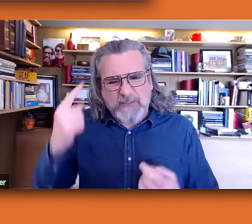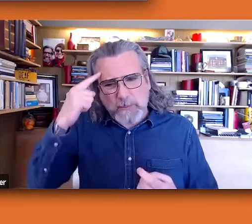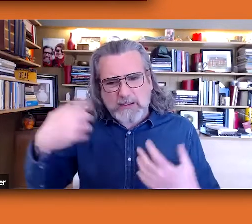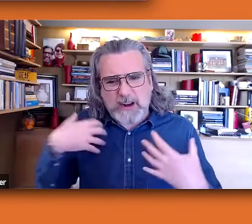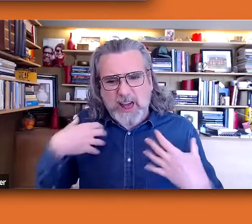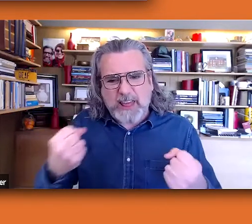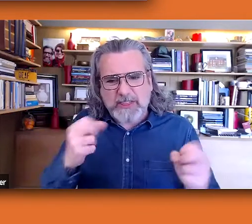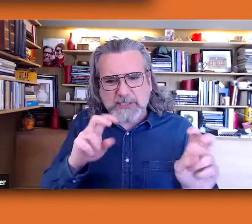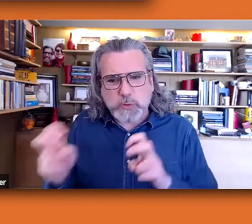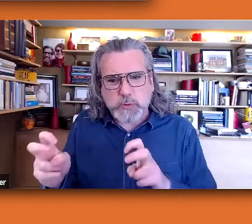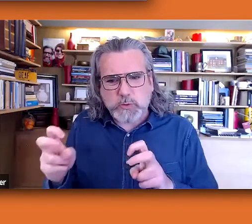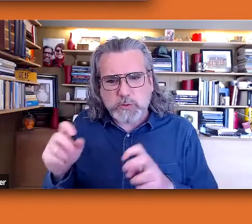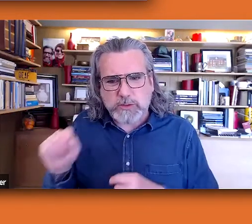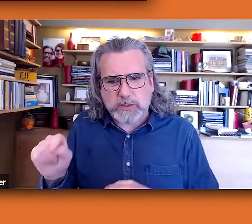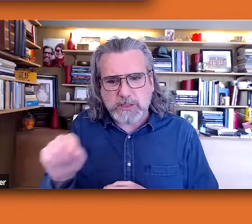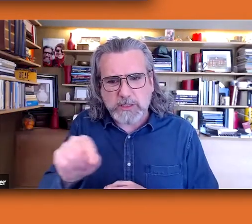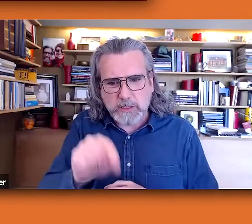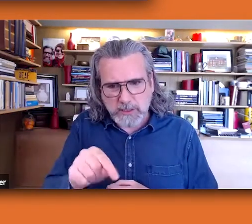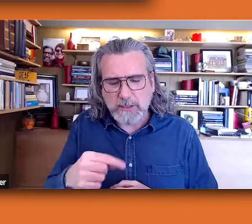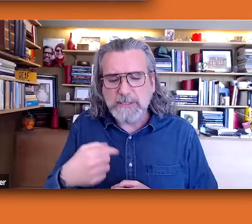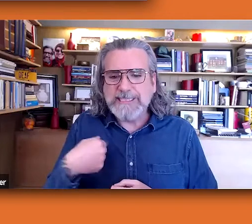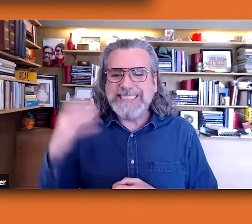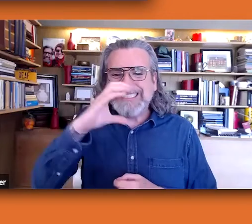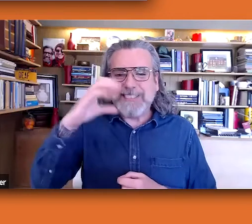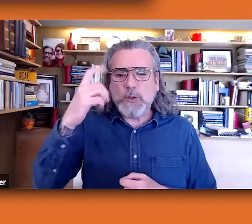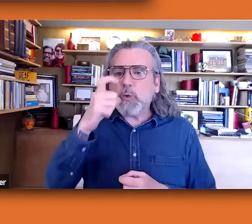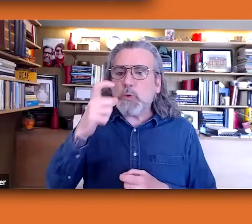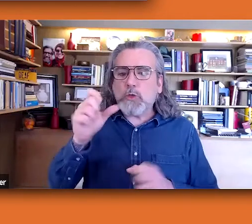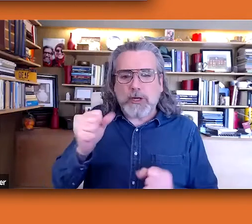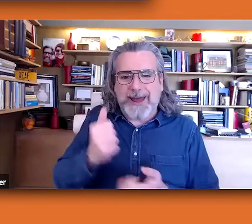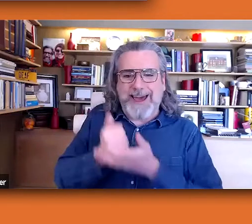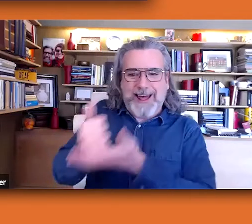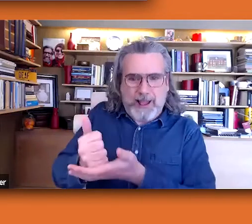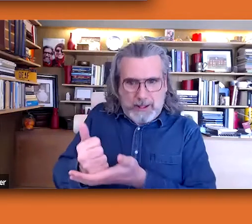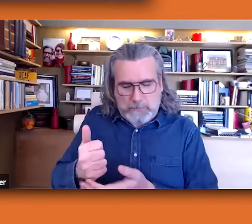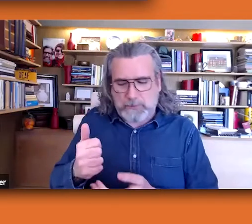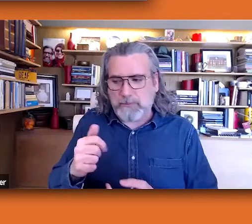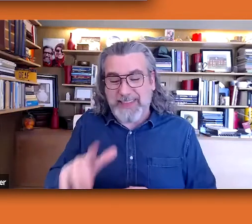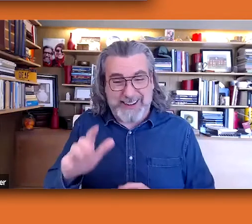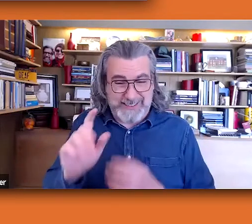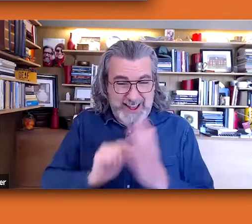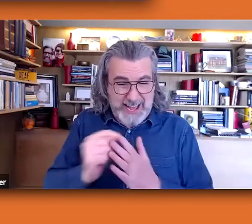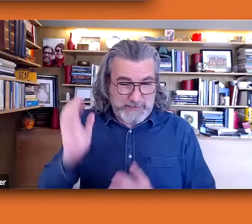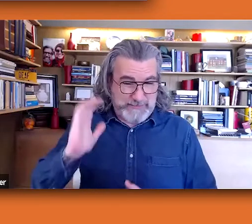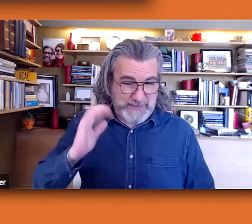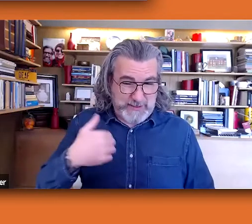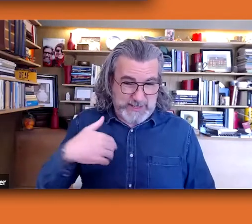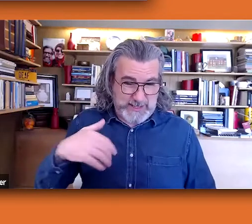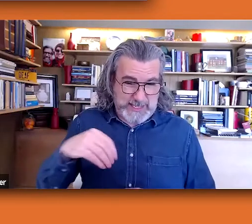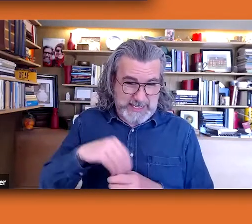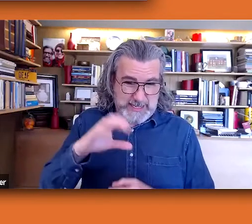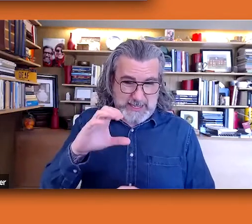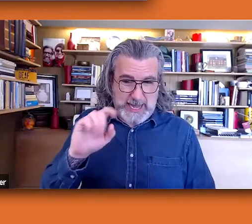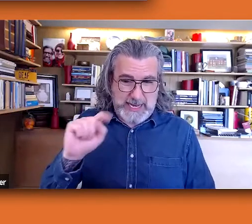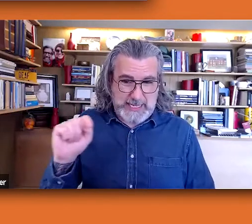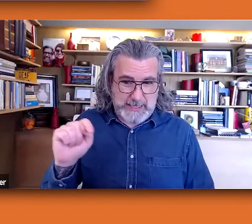and they often faced a number of mental health issues. So at that time, I started looking for people who could help,